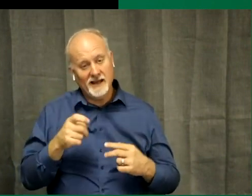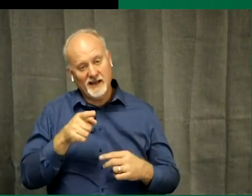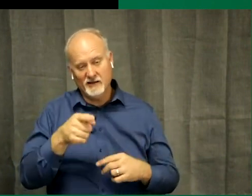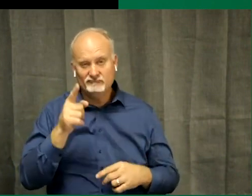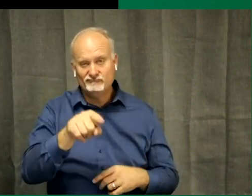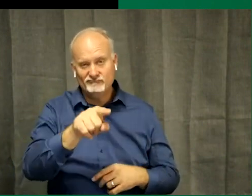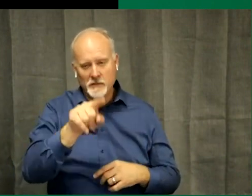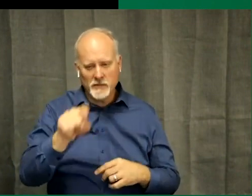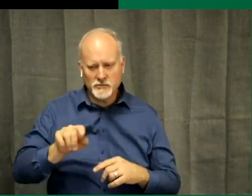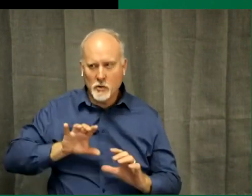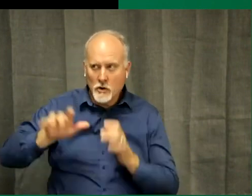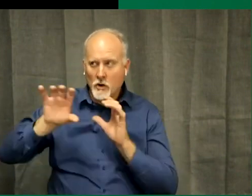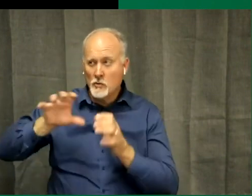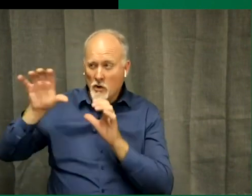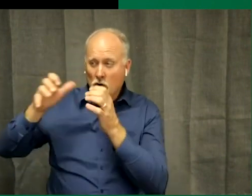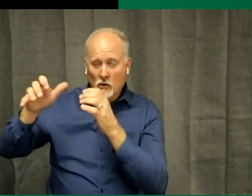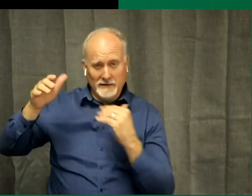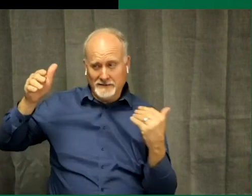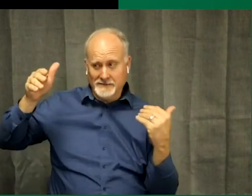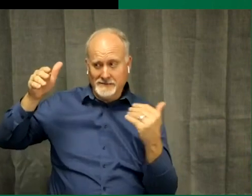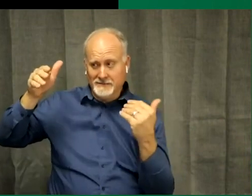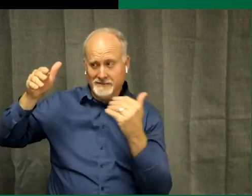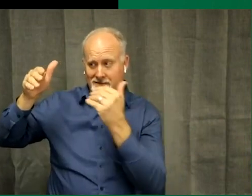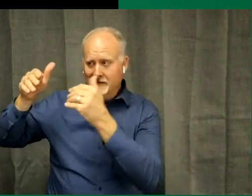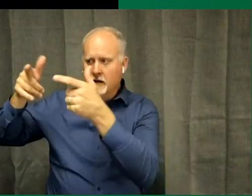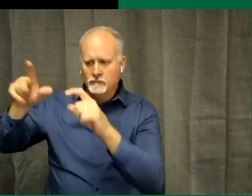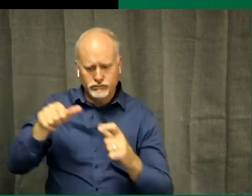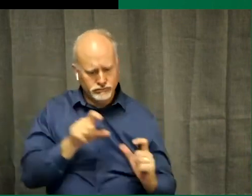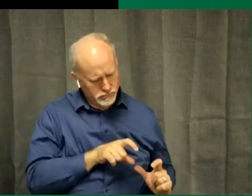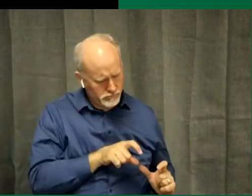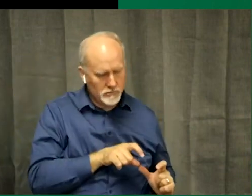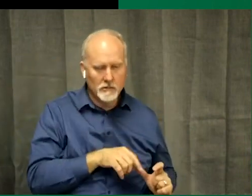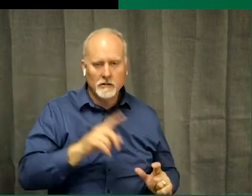a hill and right as about he got there it rolls back down and he's got to do it all over again